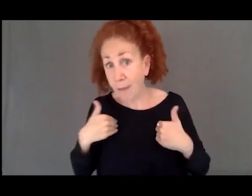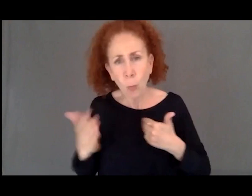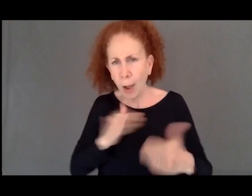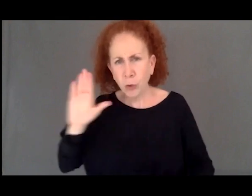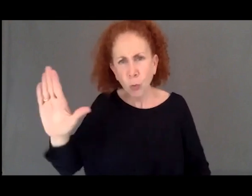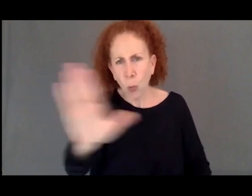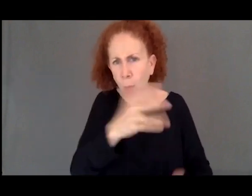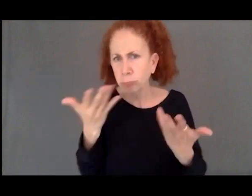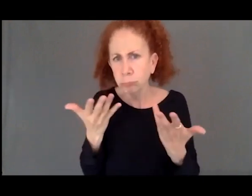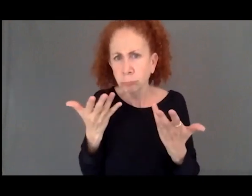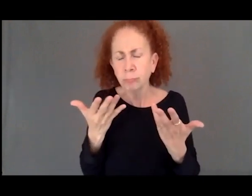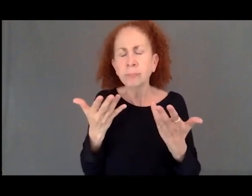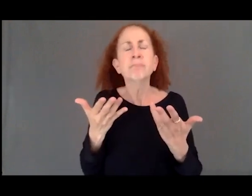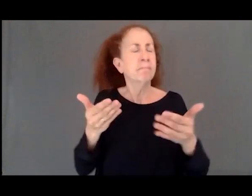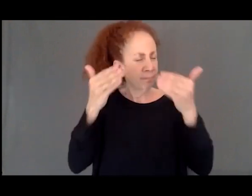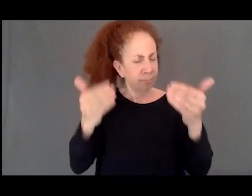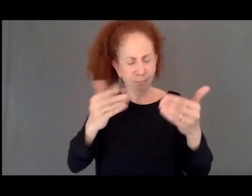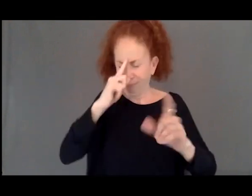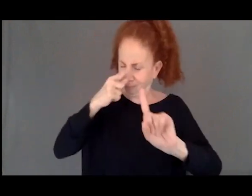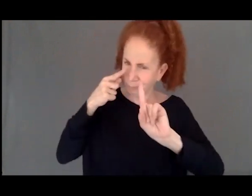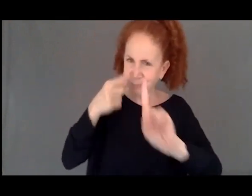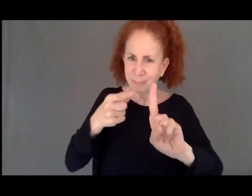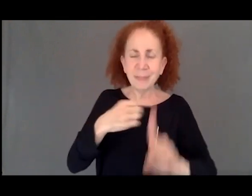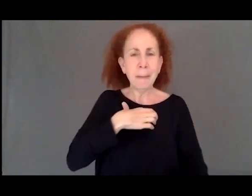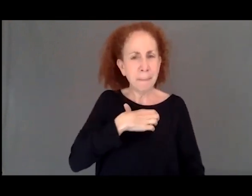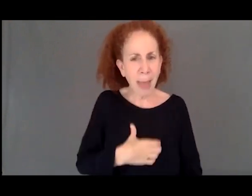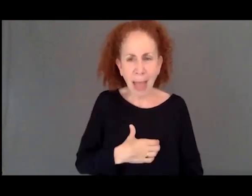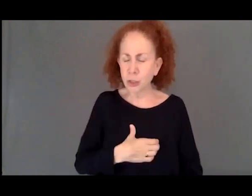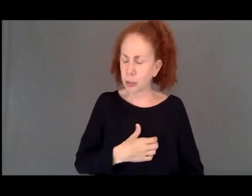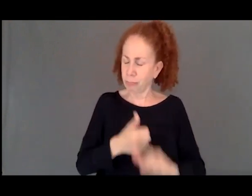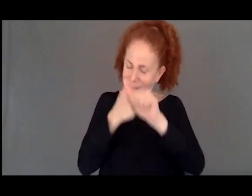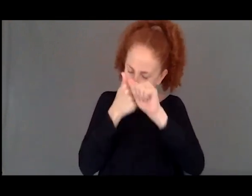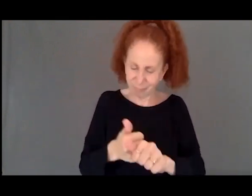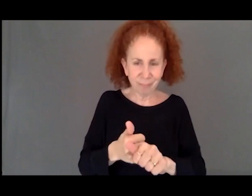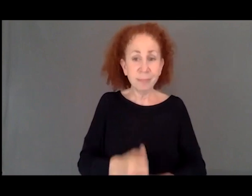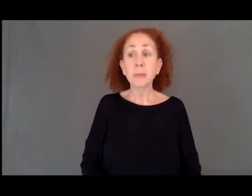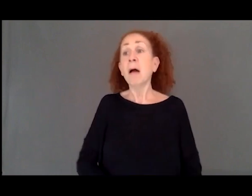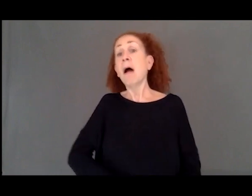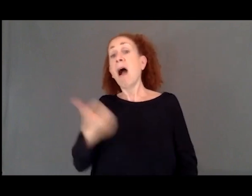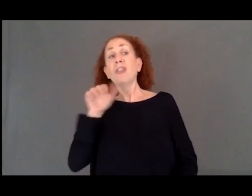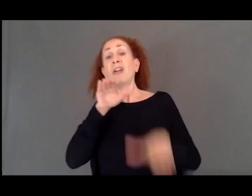stay true to your passion, to your conviction, even when people are telling you that this is not